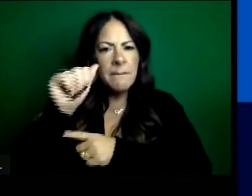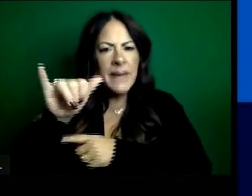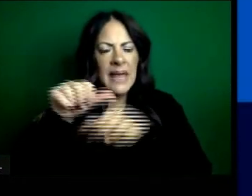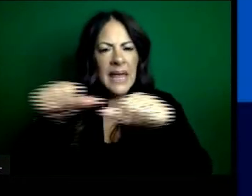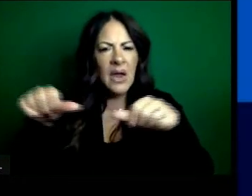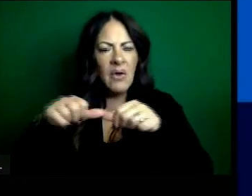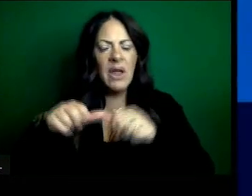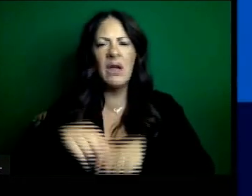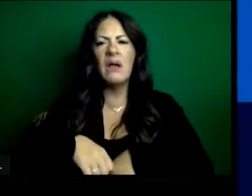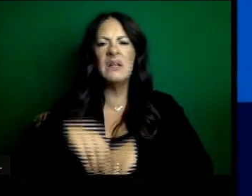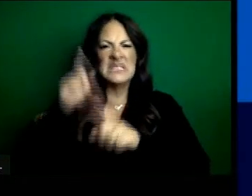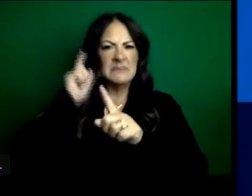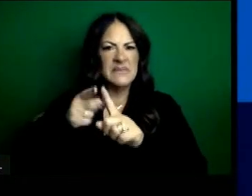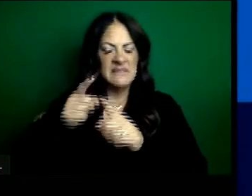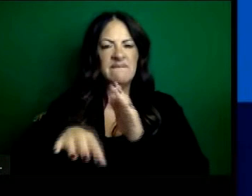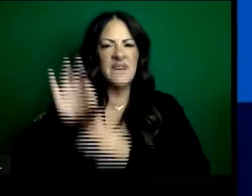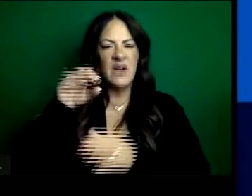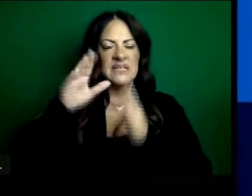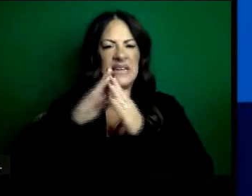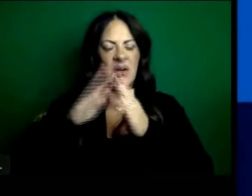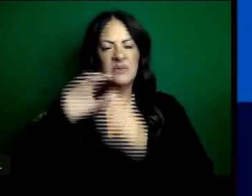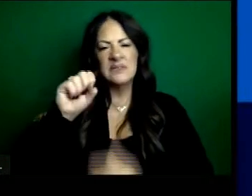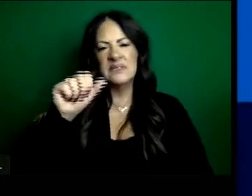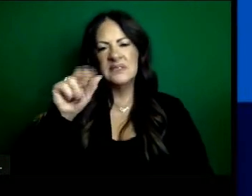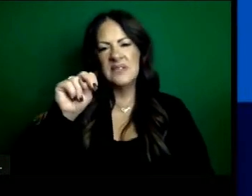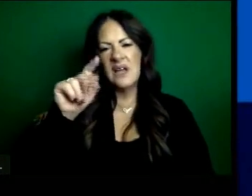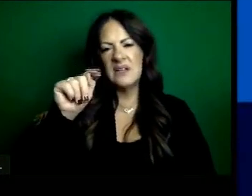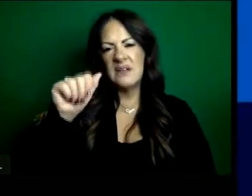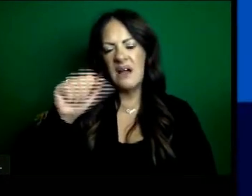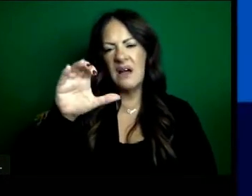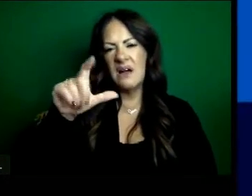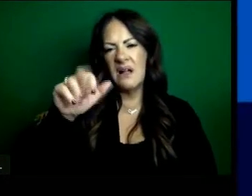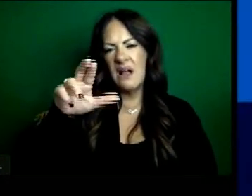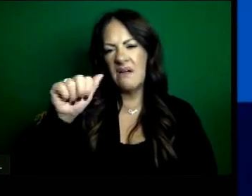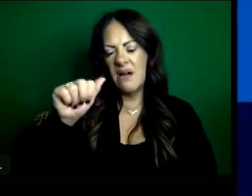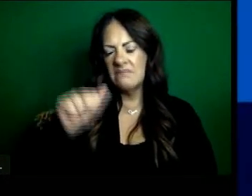COAST VARIANT. WE REPORTED BOTH IN SOUTHERN CALIFORNIA, PARTSst BAY AREA,